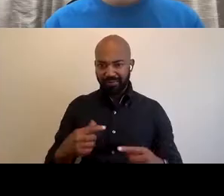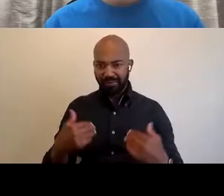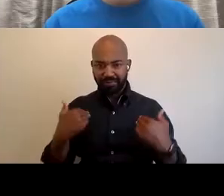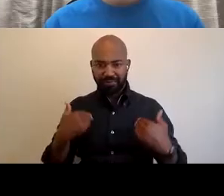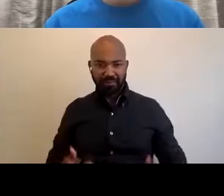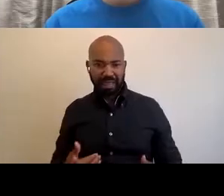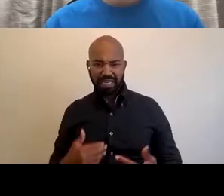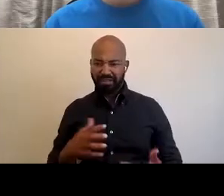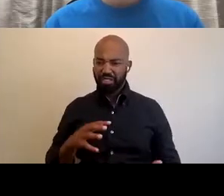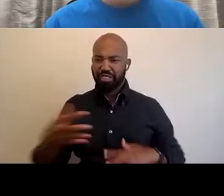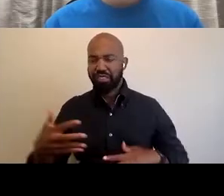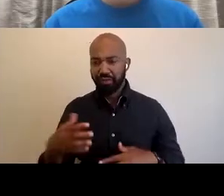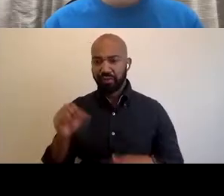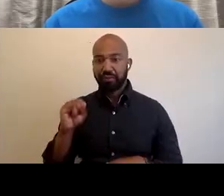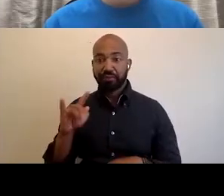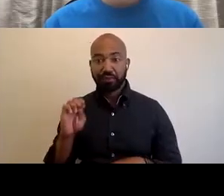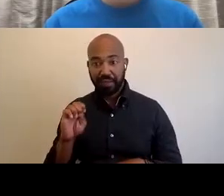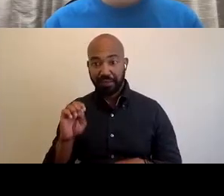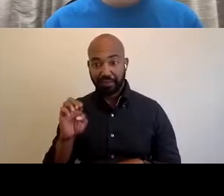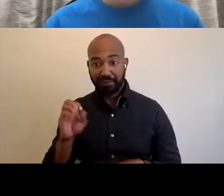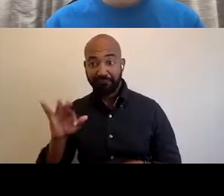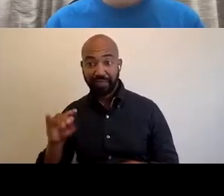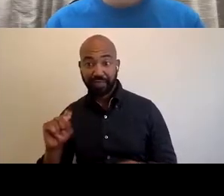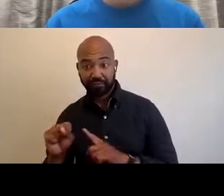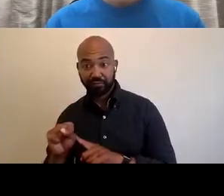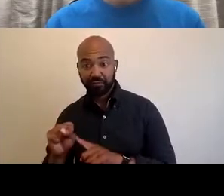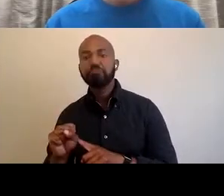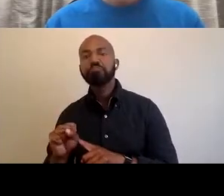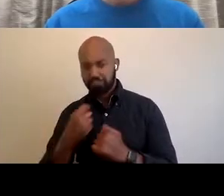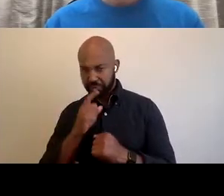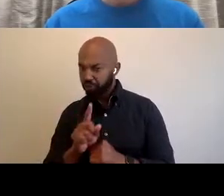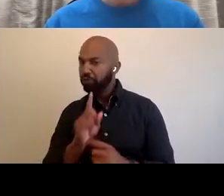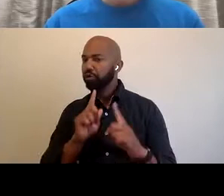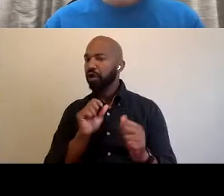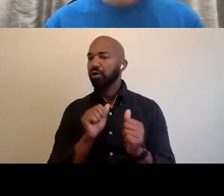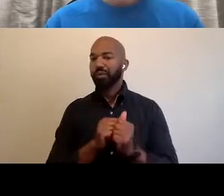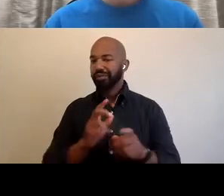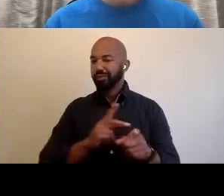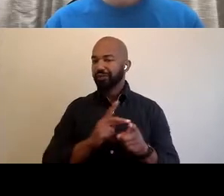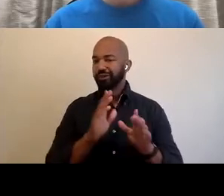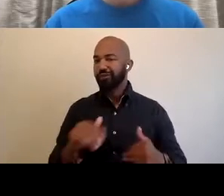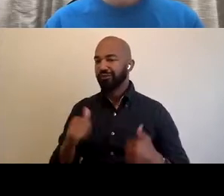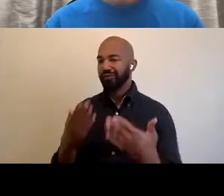what they mean in the context of your care, I encourage you to reach out to your clinician so that you can have that conversation.